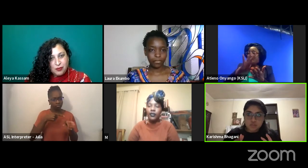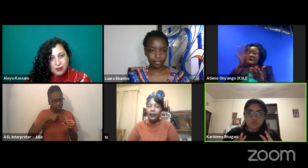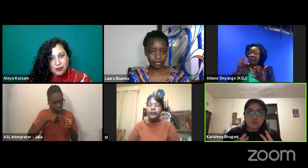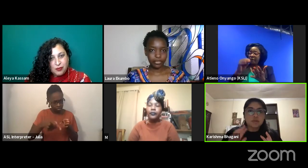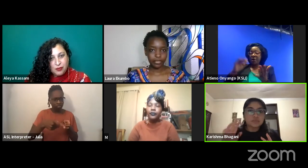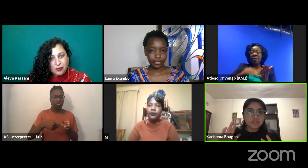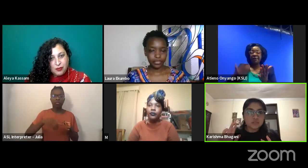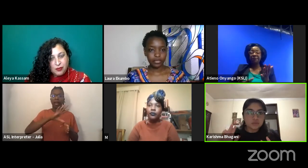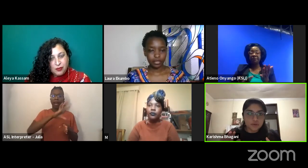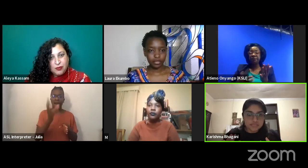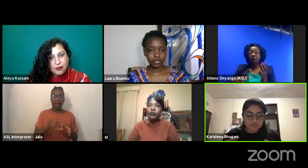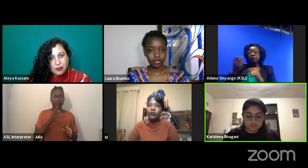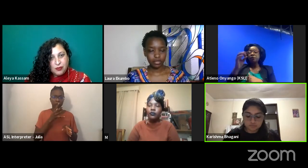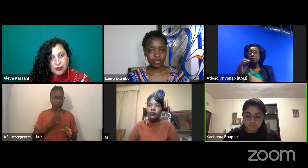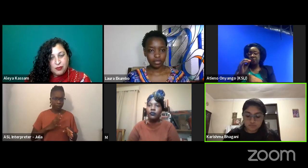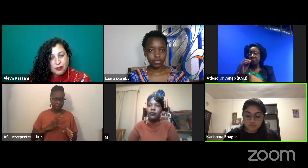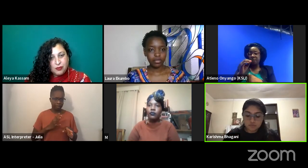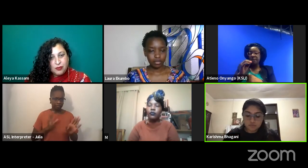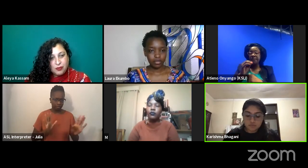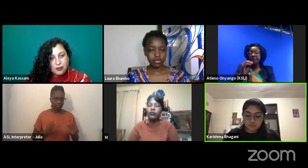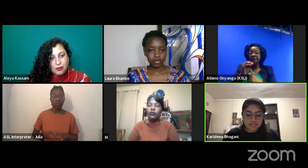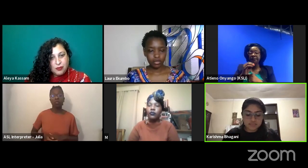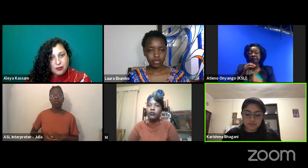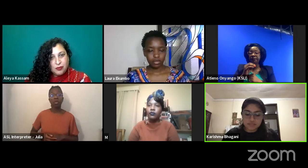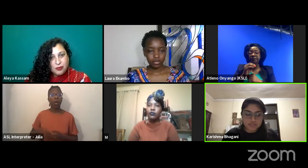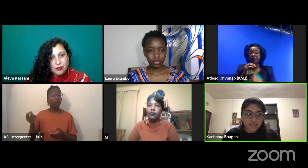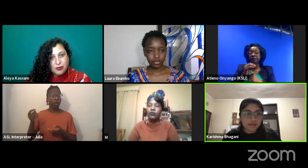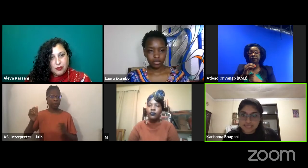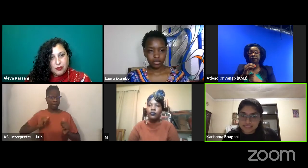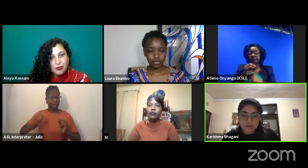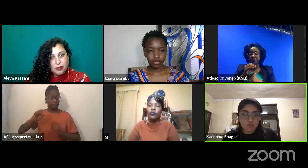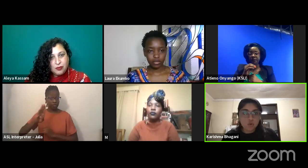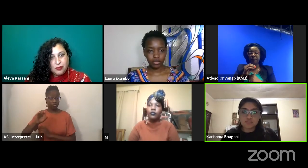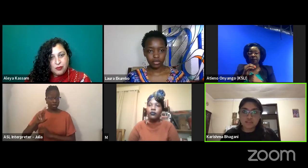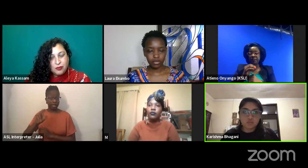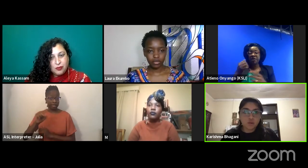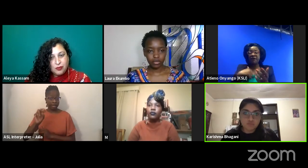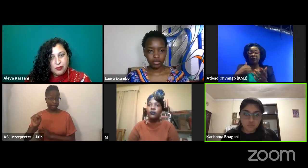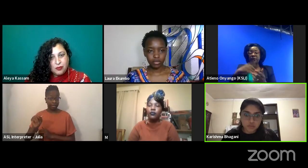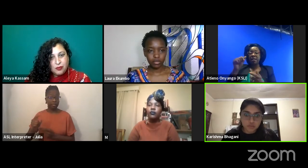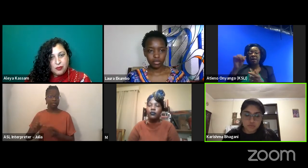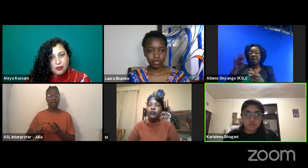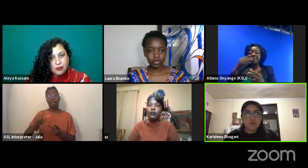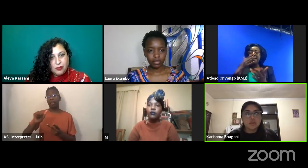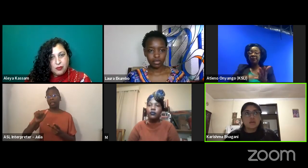So from your experience with Brazen and the experience with the LAM letter and all of the other wonderful work you do,